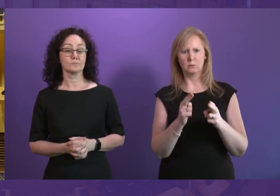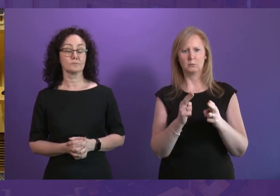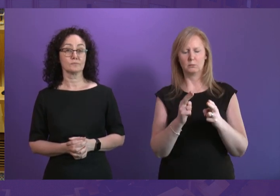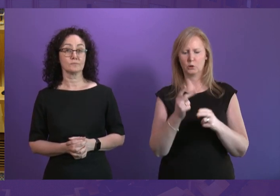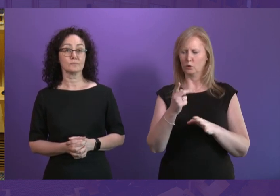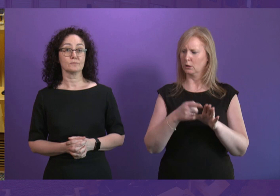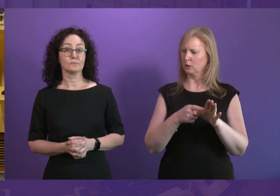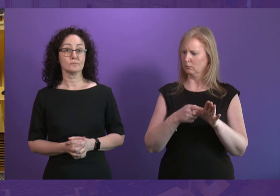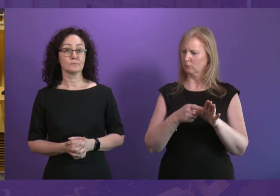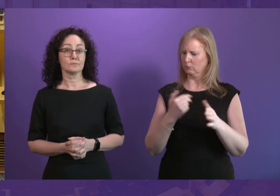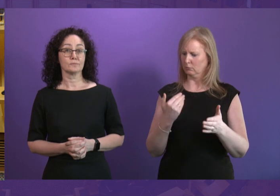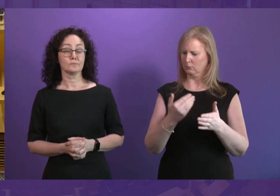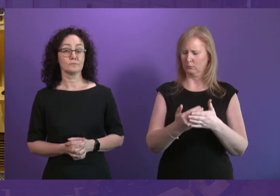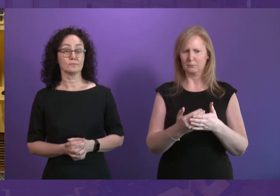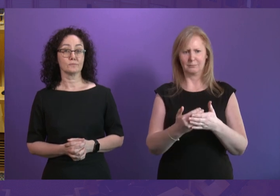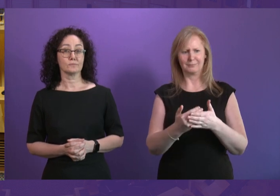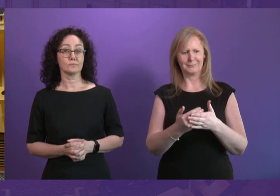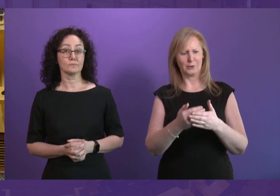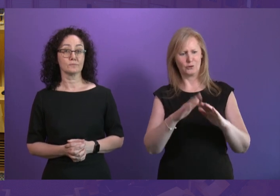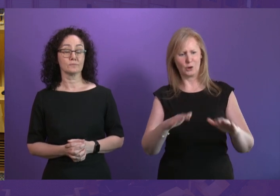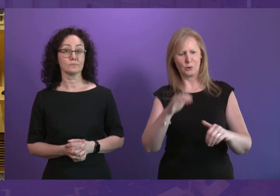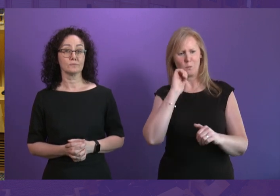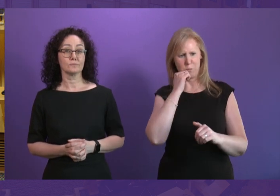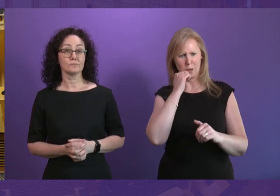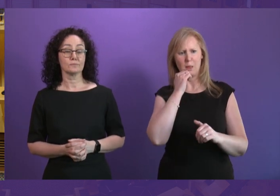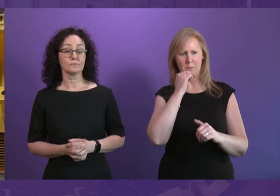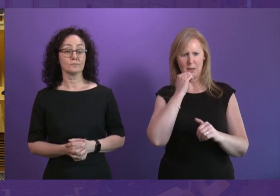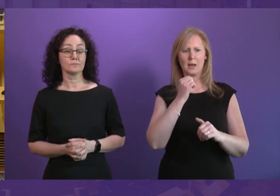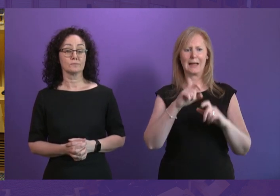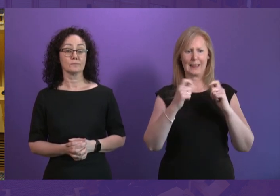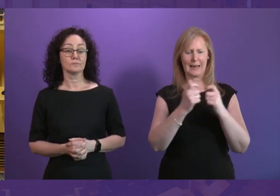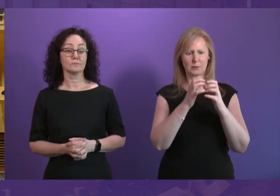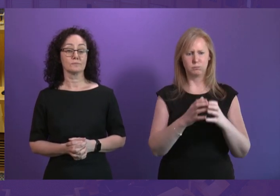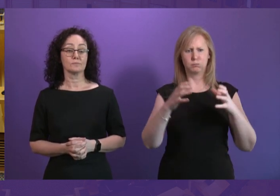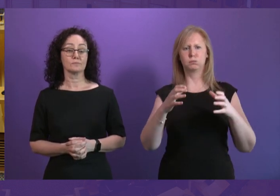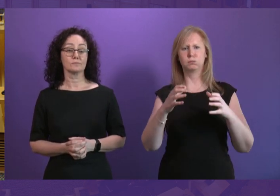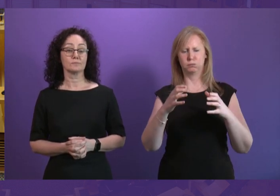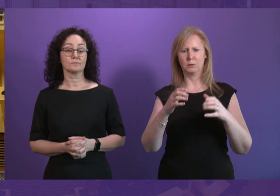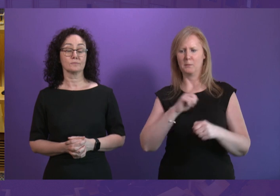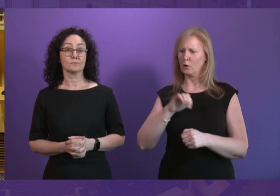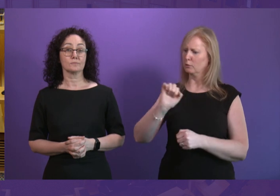children will be in bigger classes because of her budget, and they will spend less time